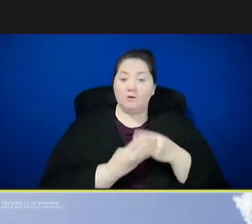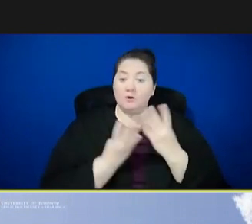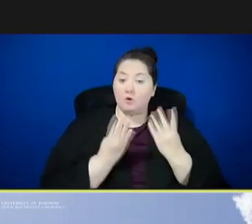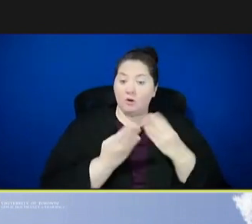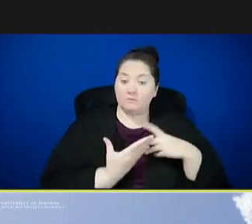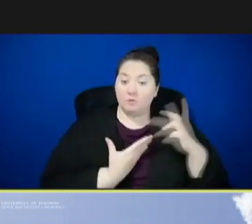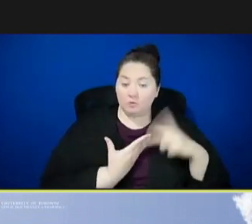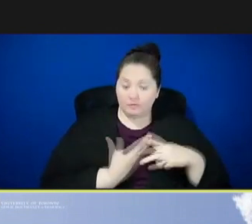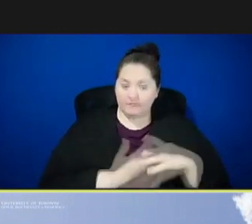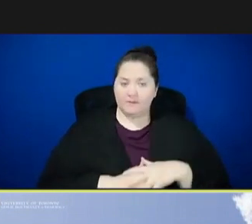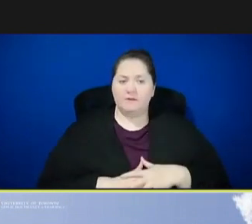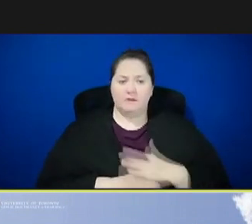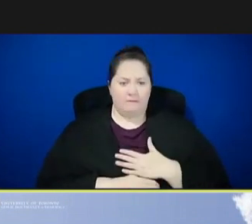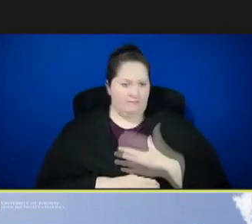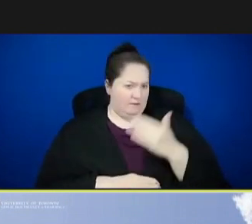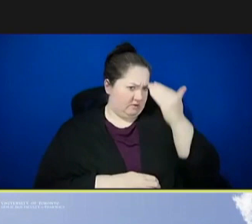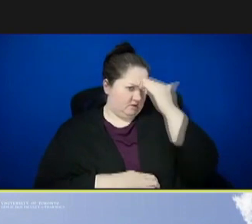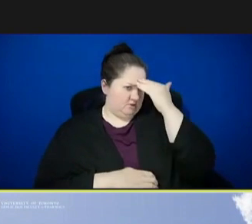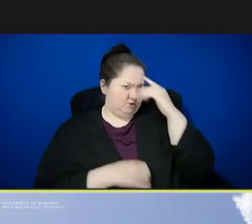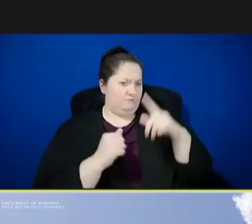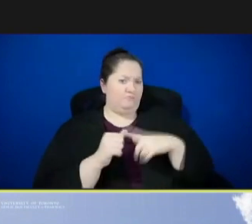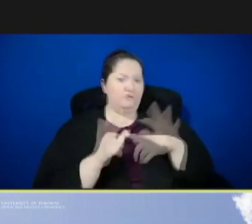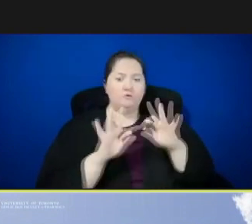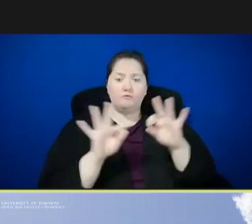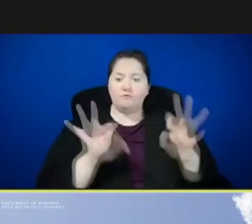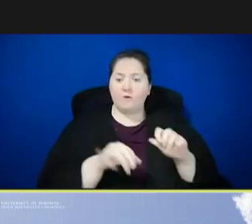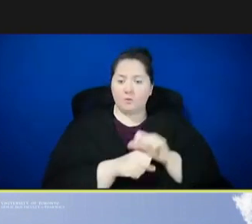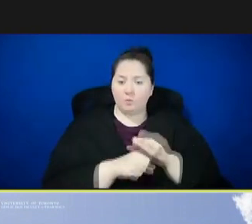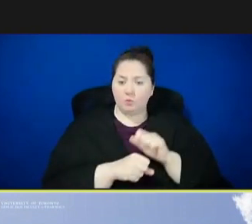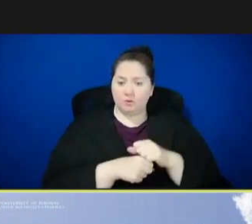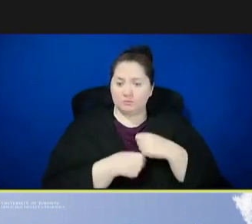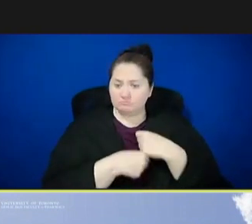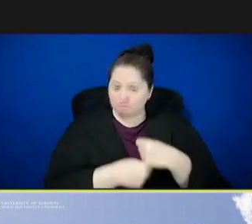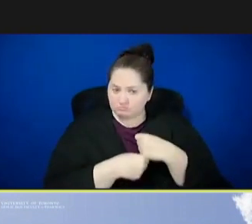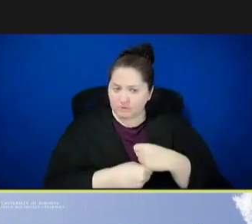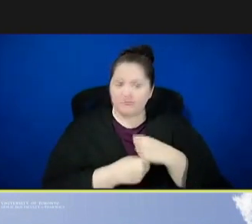to my knowledge, is the first framework that's been created that's evidence-based to help